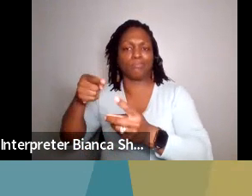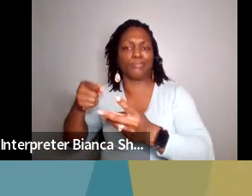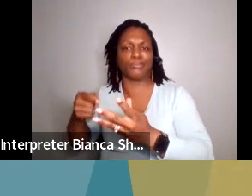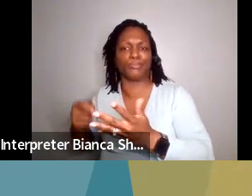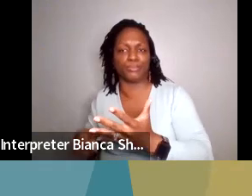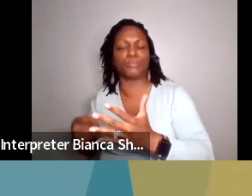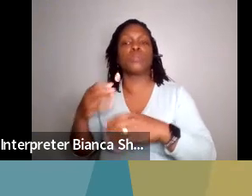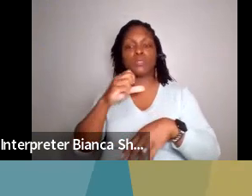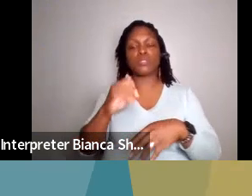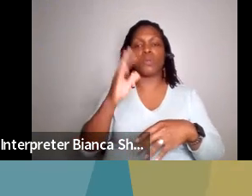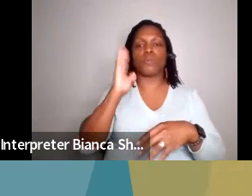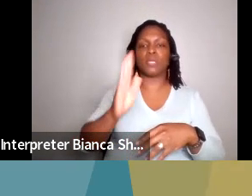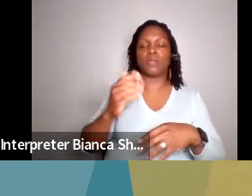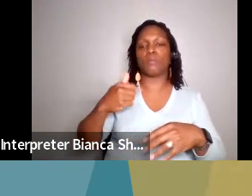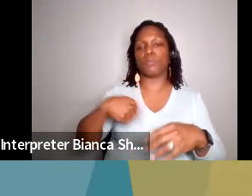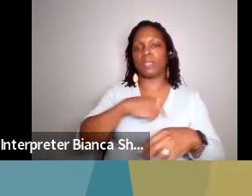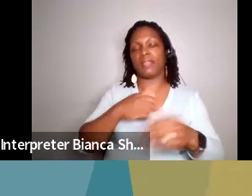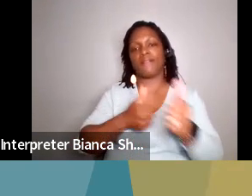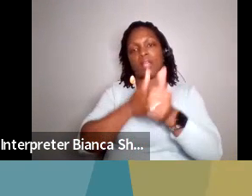We do plan to follow that up with some training and webinar opportunities.